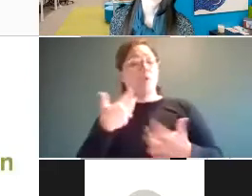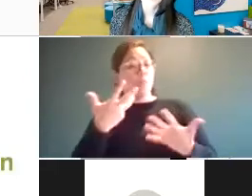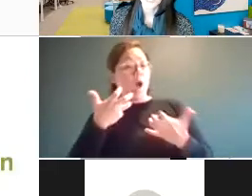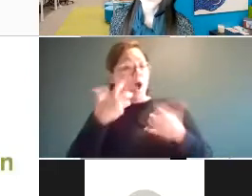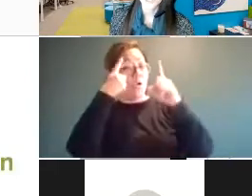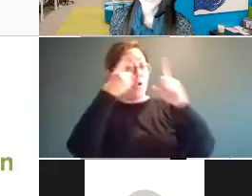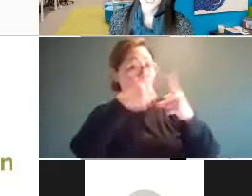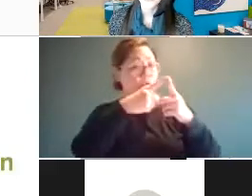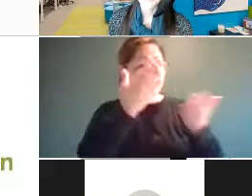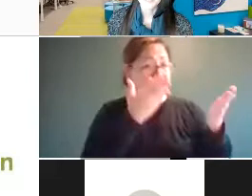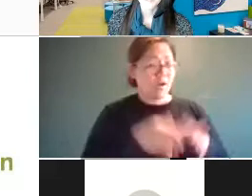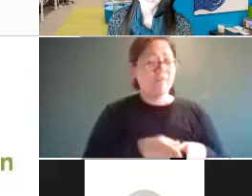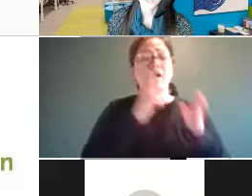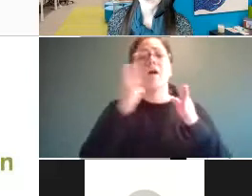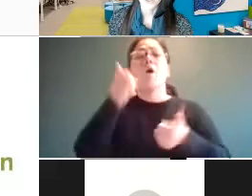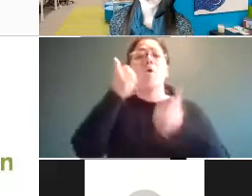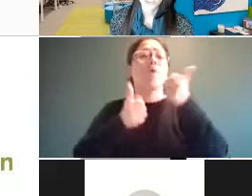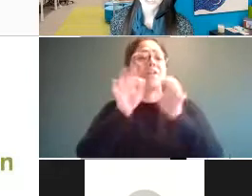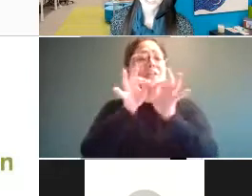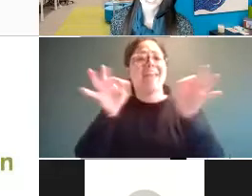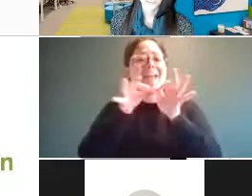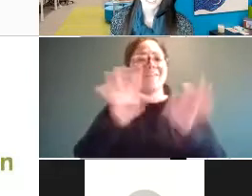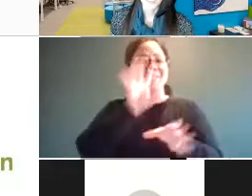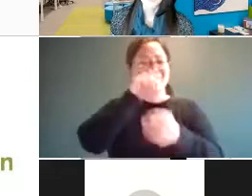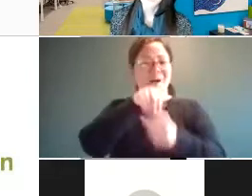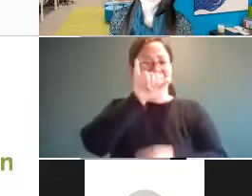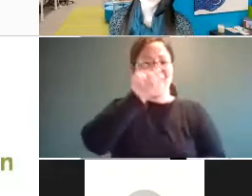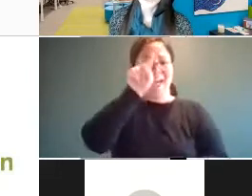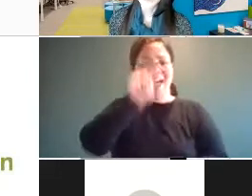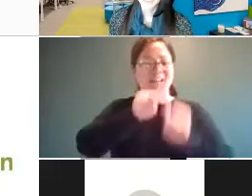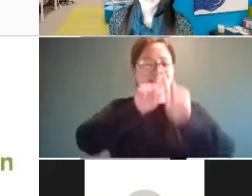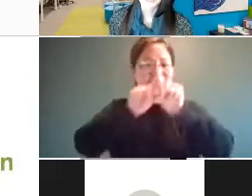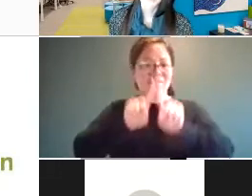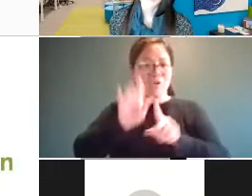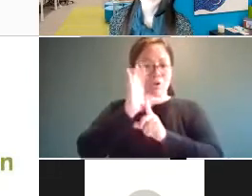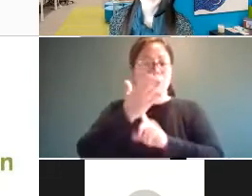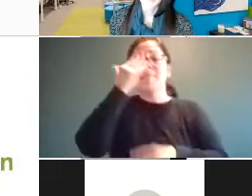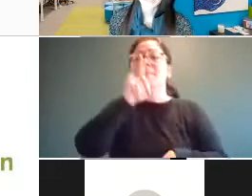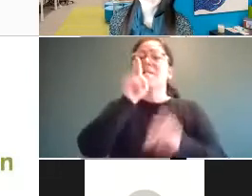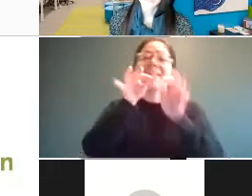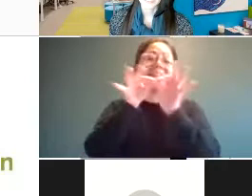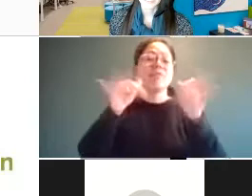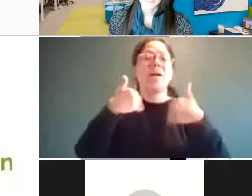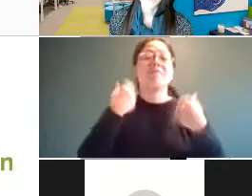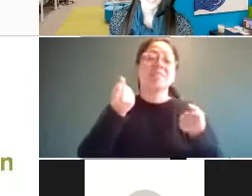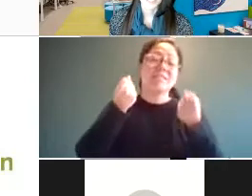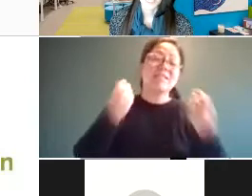And what languages are encompassed in those cultures? Languages come in a number of dialects as well.